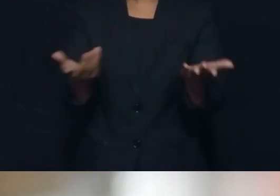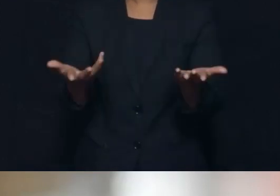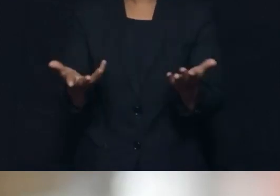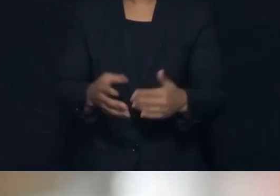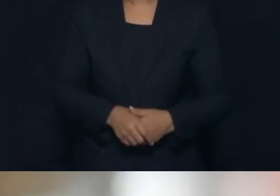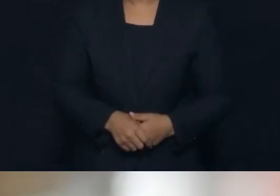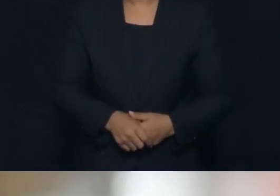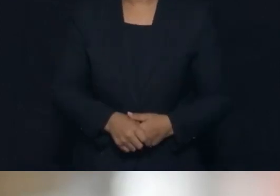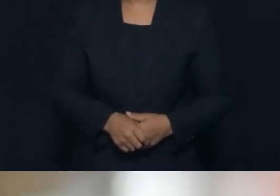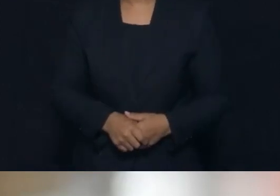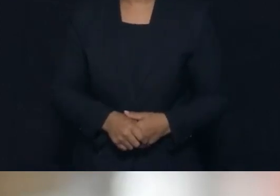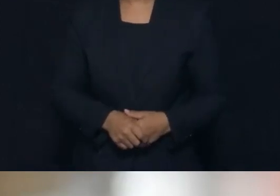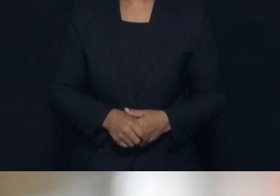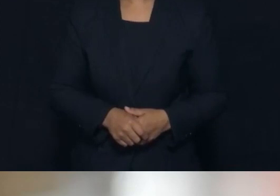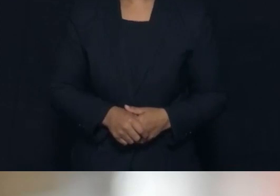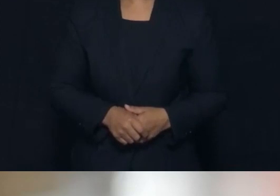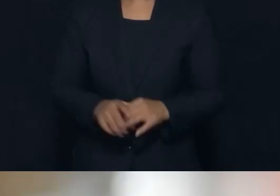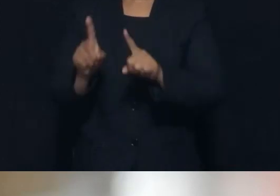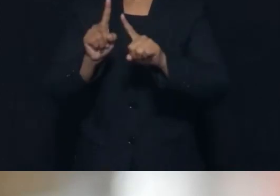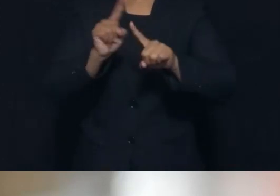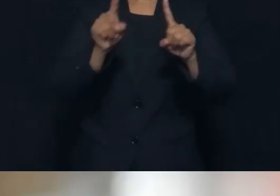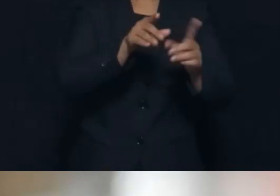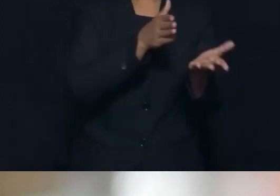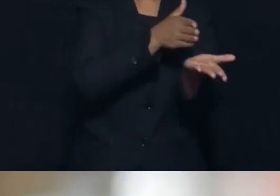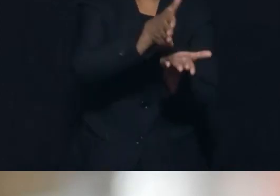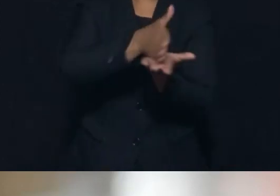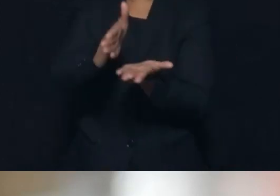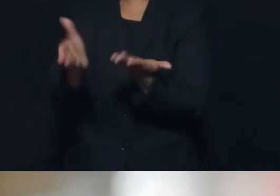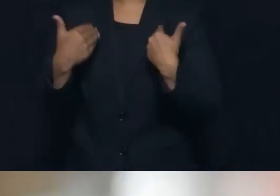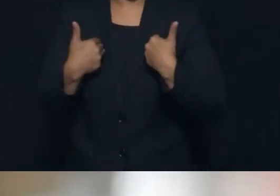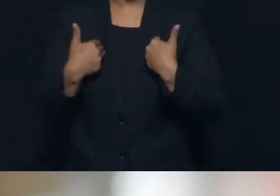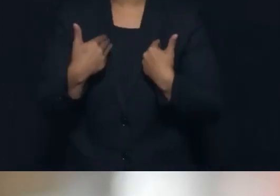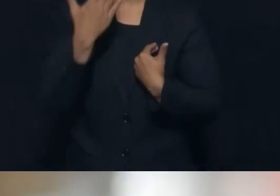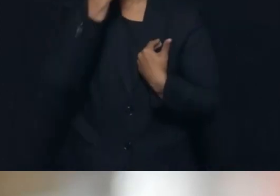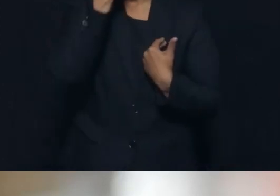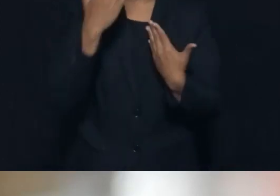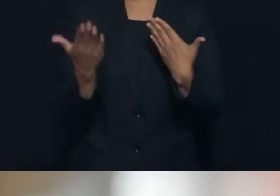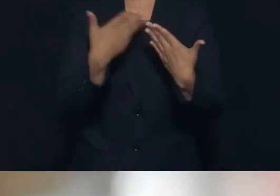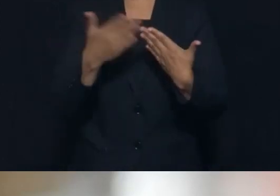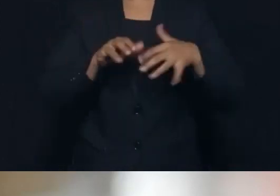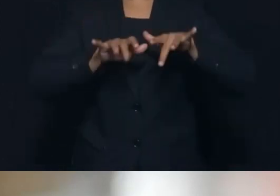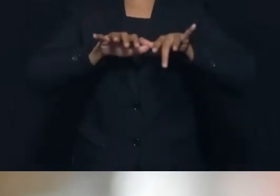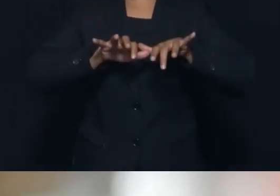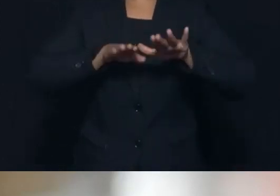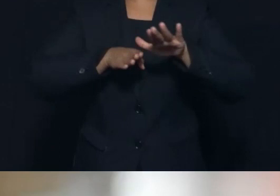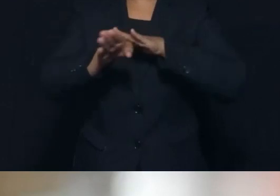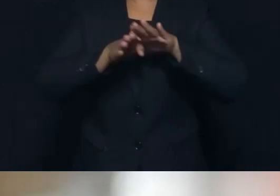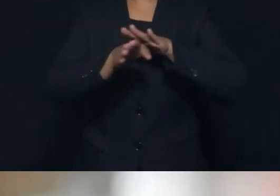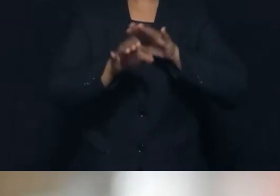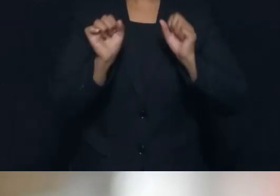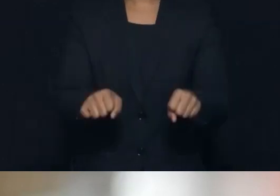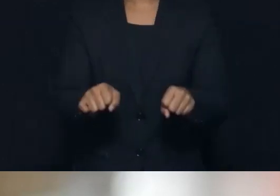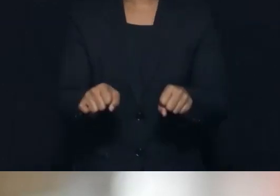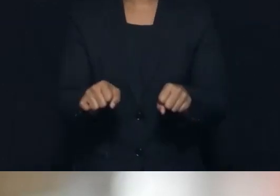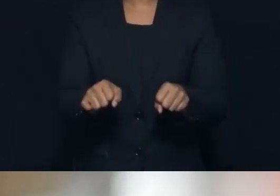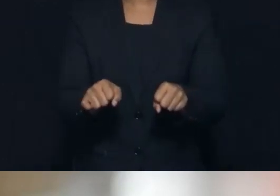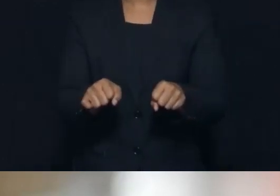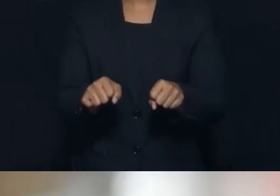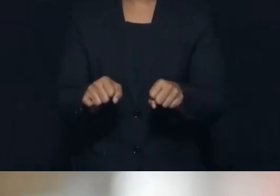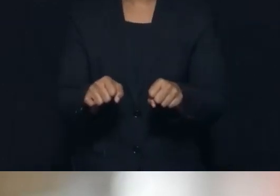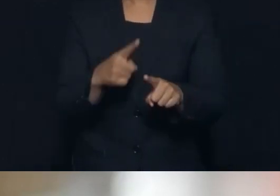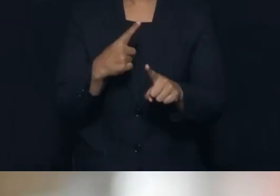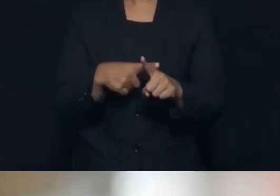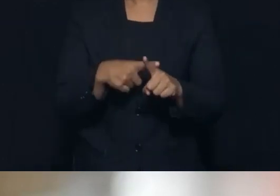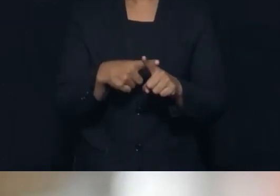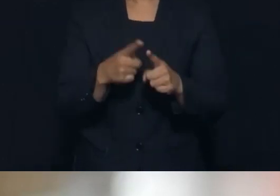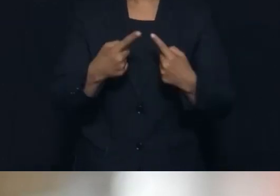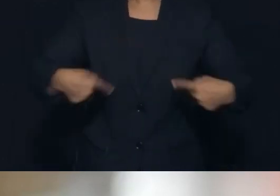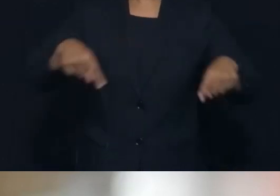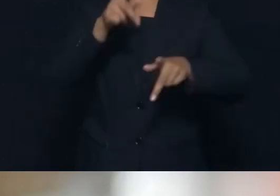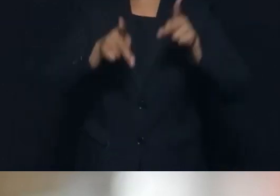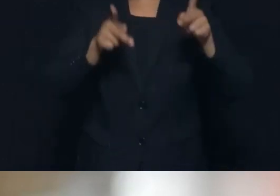First of all, if I understand correctly the question, even for persons with disabilities